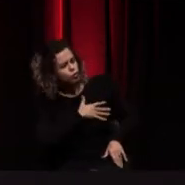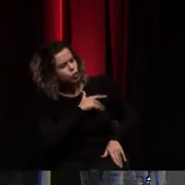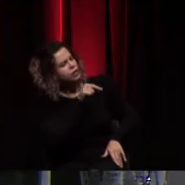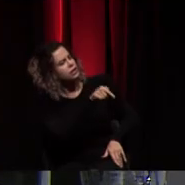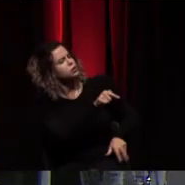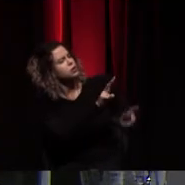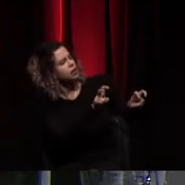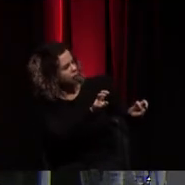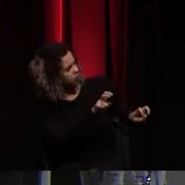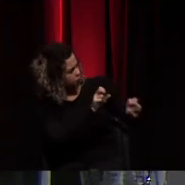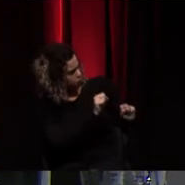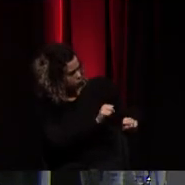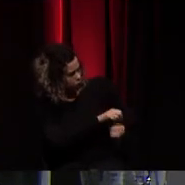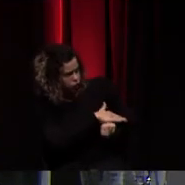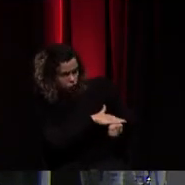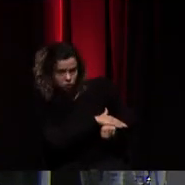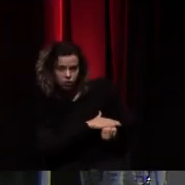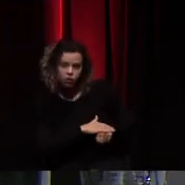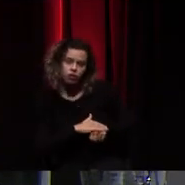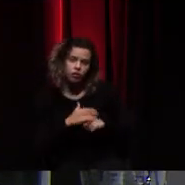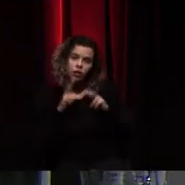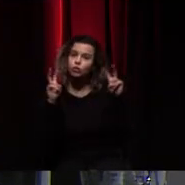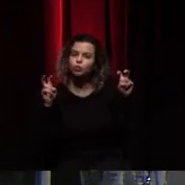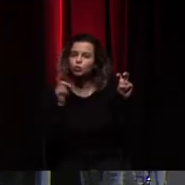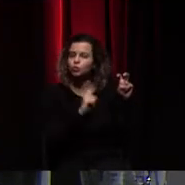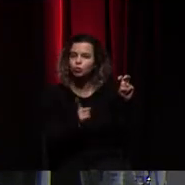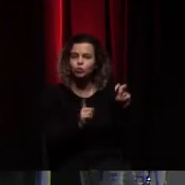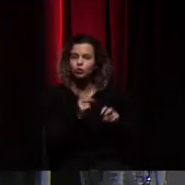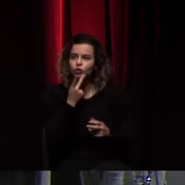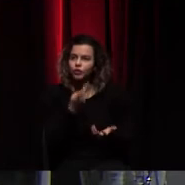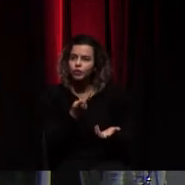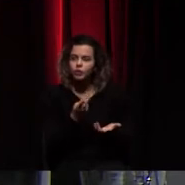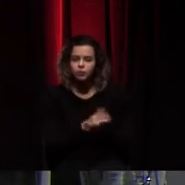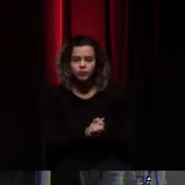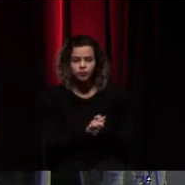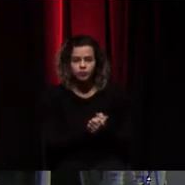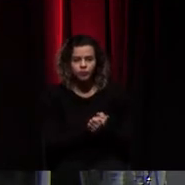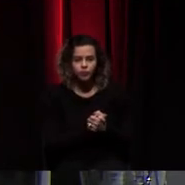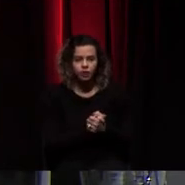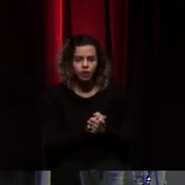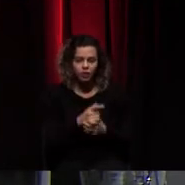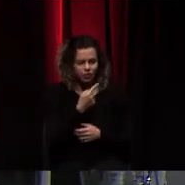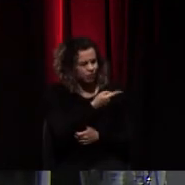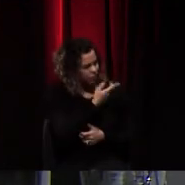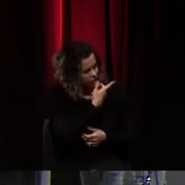and I’m not talking of a subject. As you very well said,